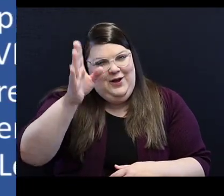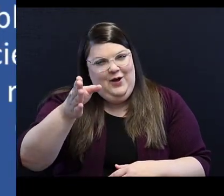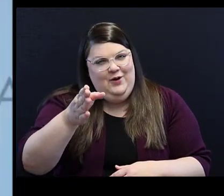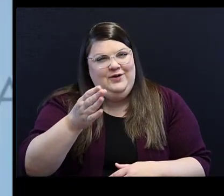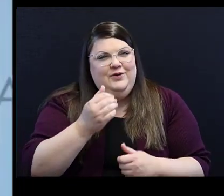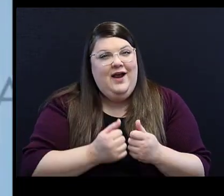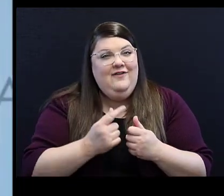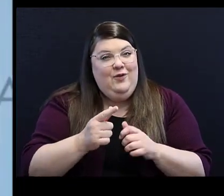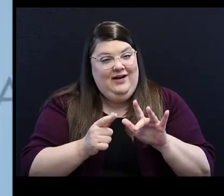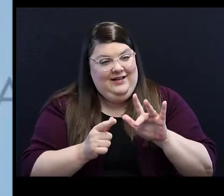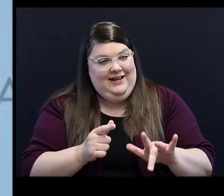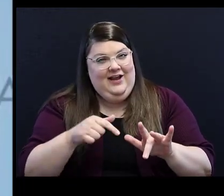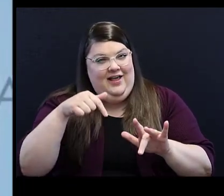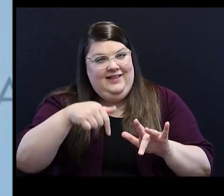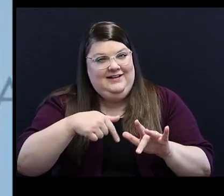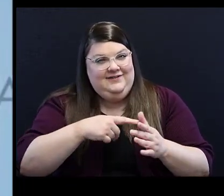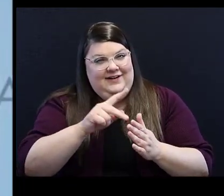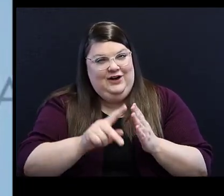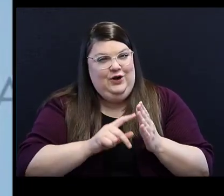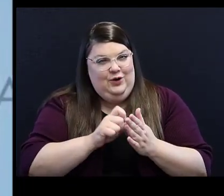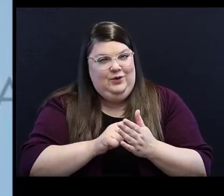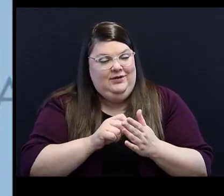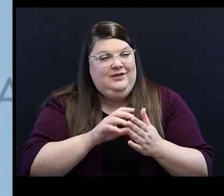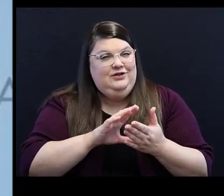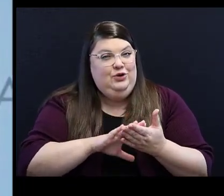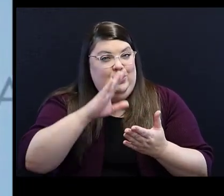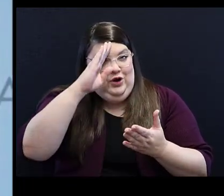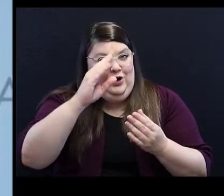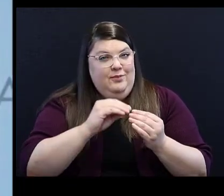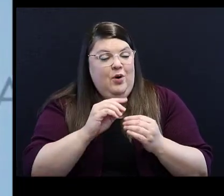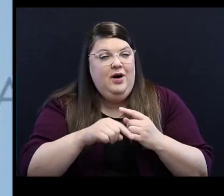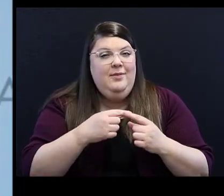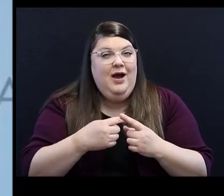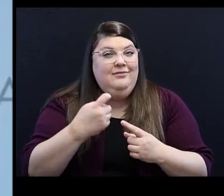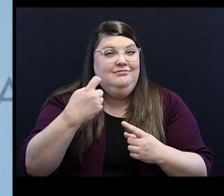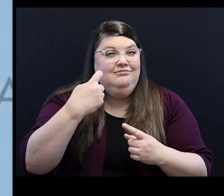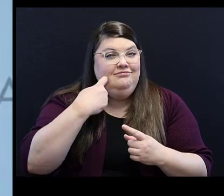To everyone clicking on this video to learn more about the most recent funding opportunity